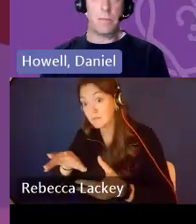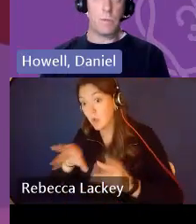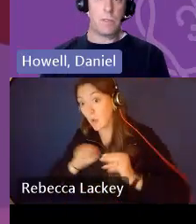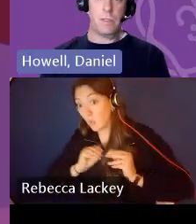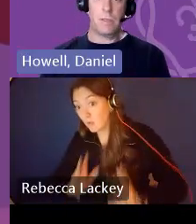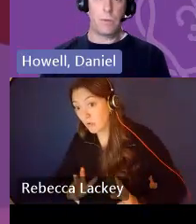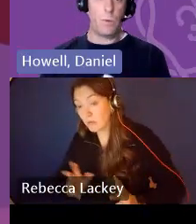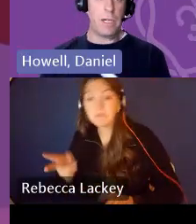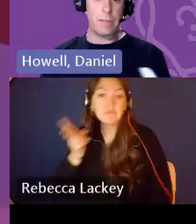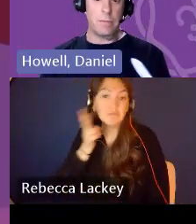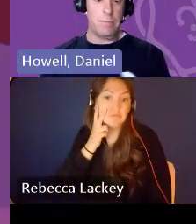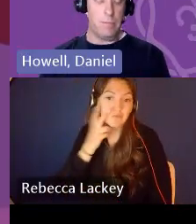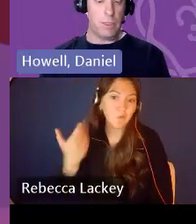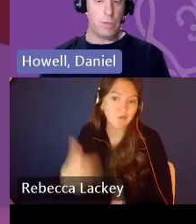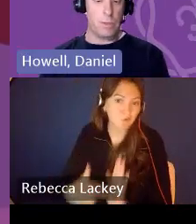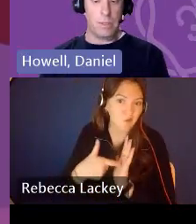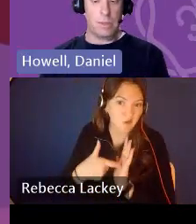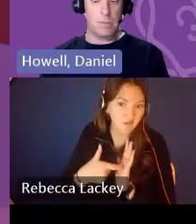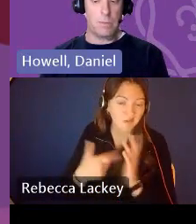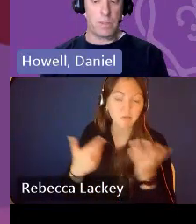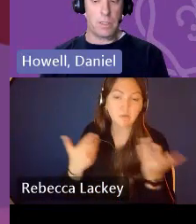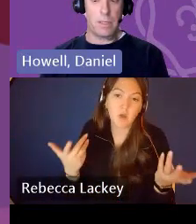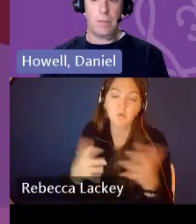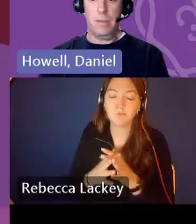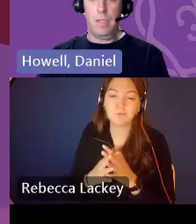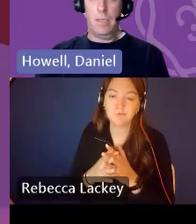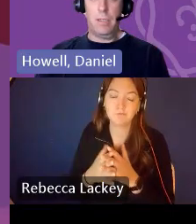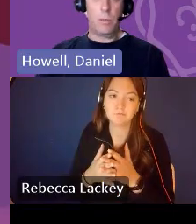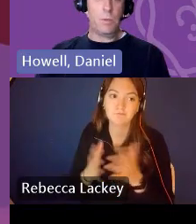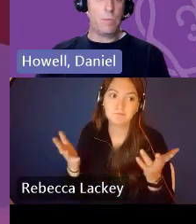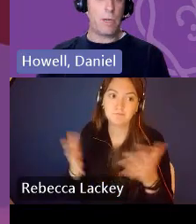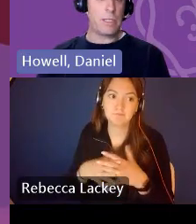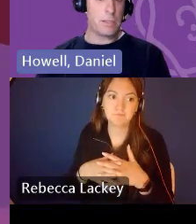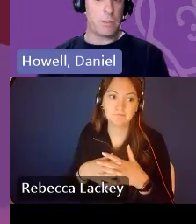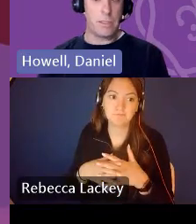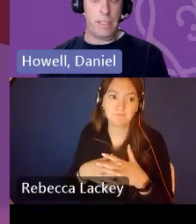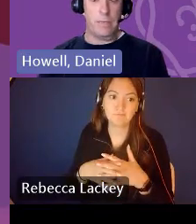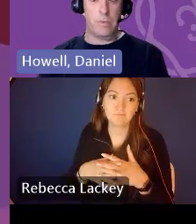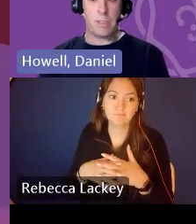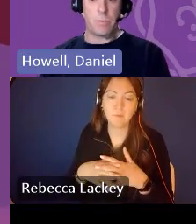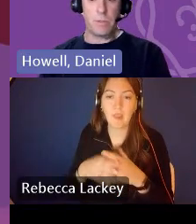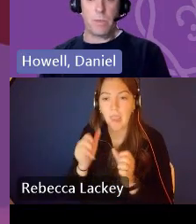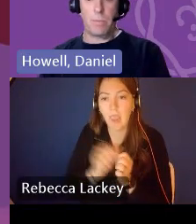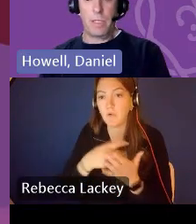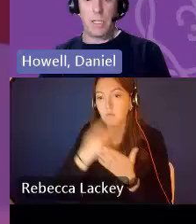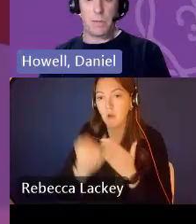seeing what is required. So it's really a no two projects are the same when it comes to property